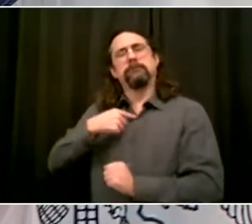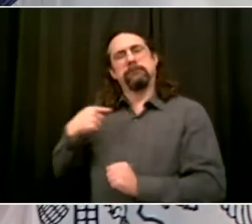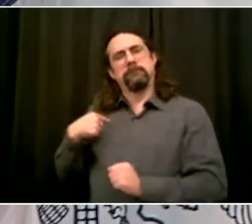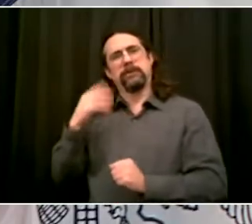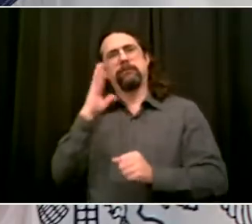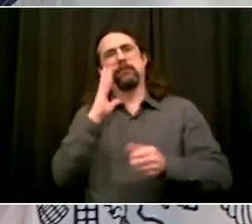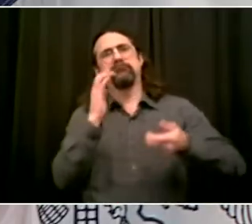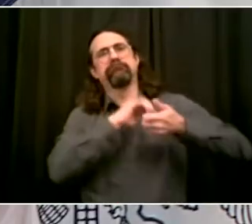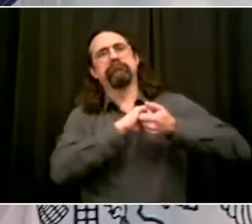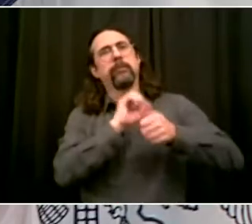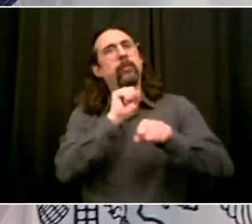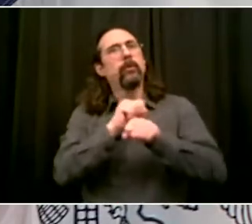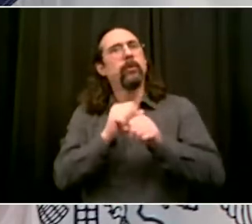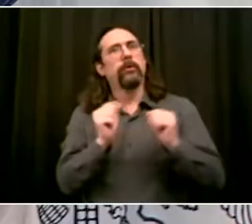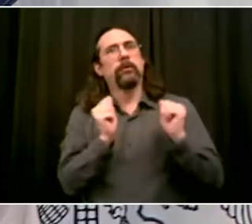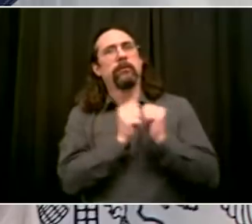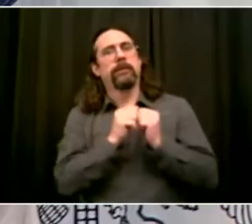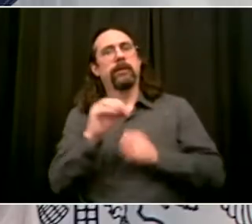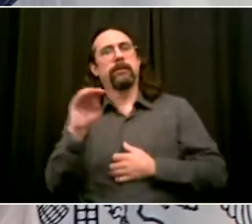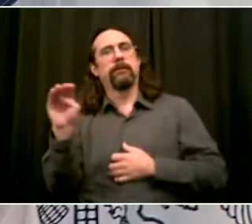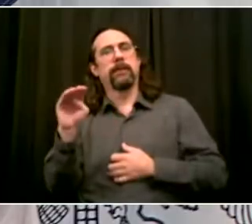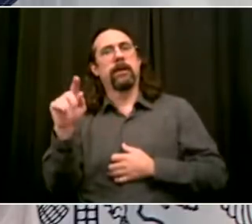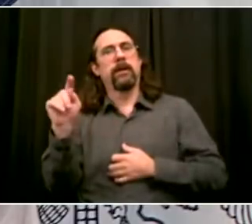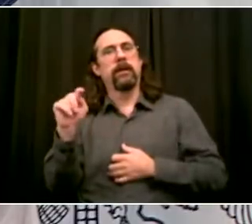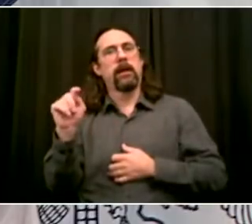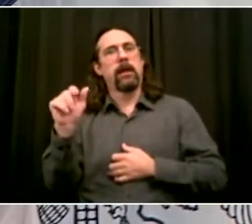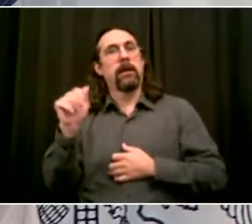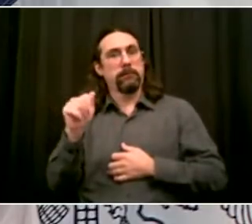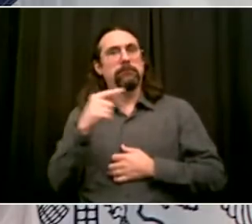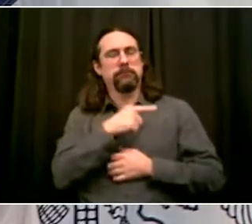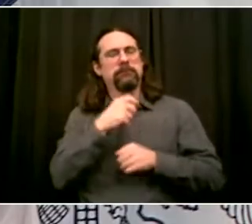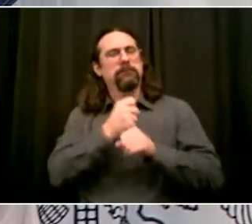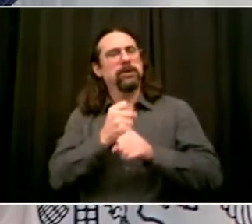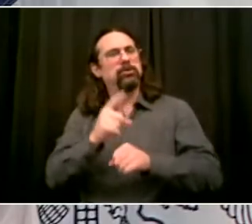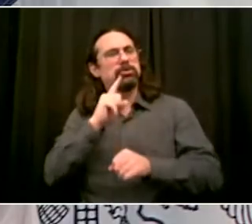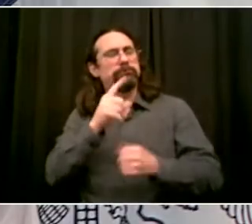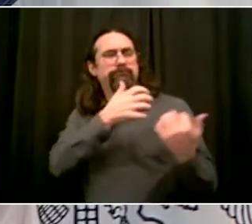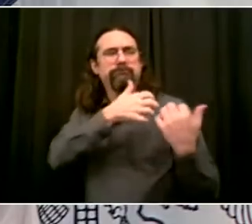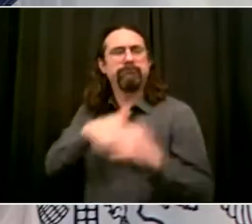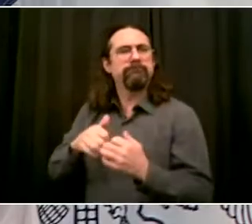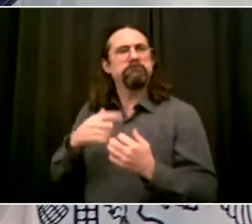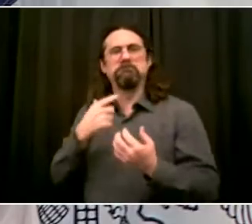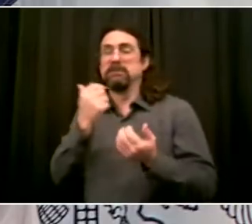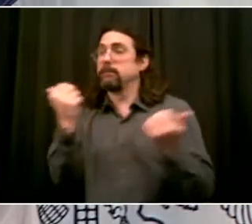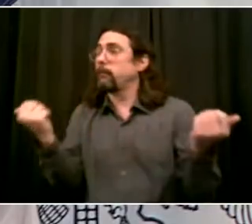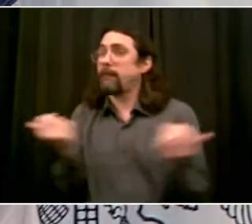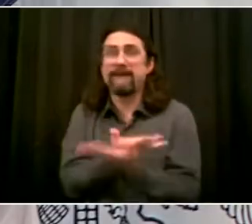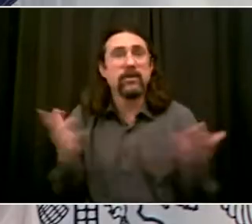SOMETHING A AOUBTT THE TRAIN YAD AA INDFF THERE'S SOMETHING WE CN